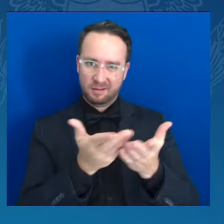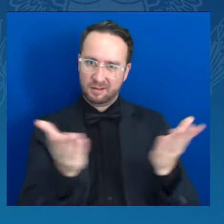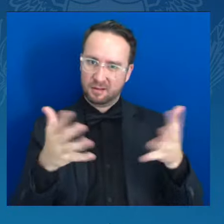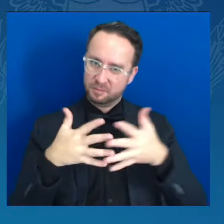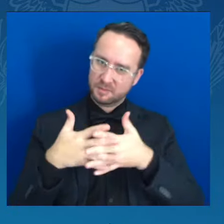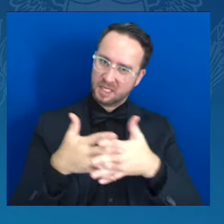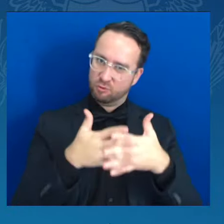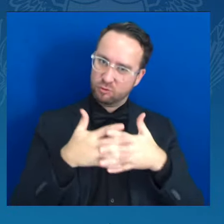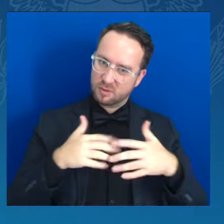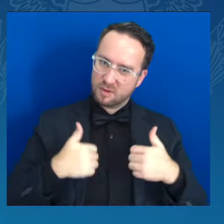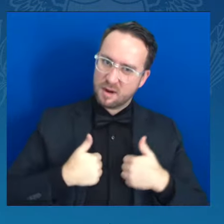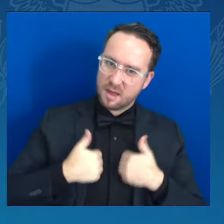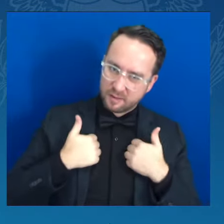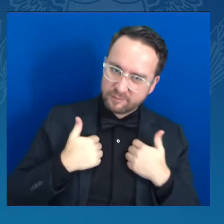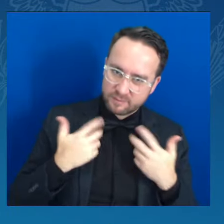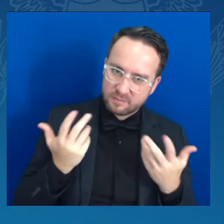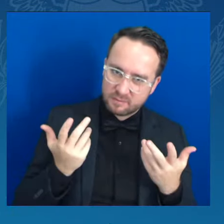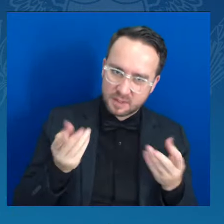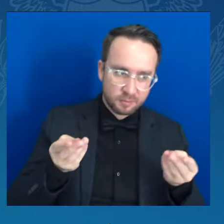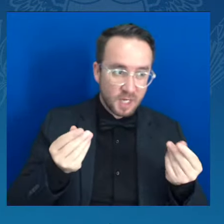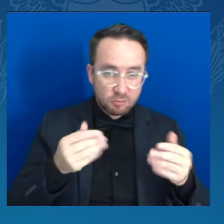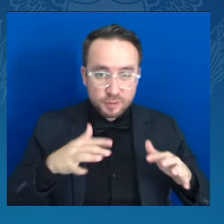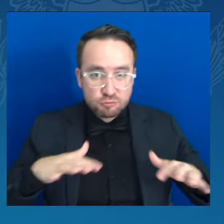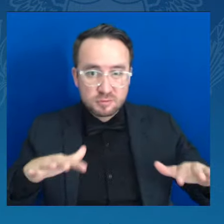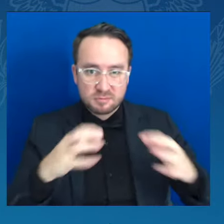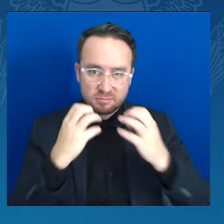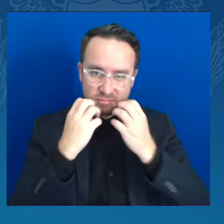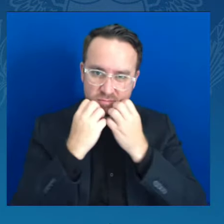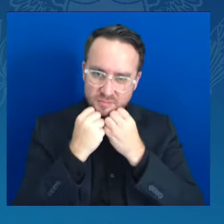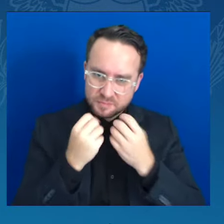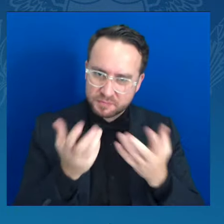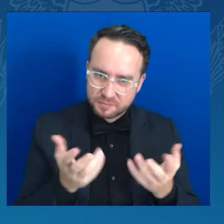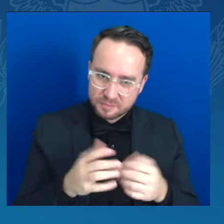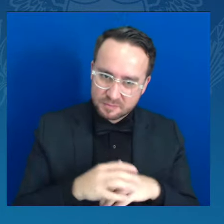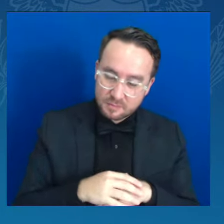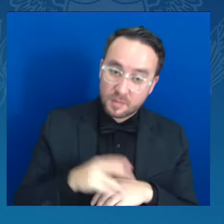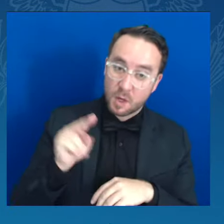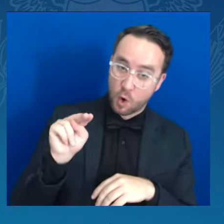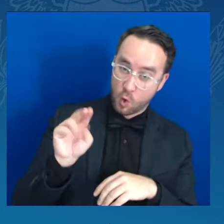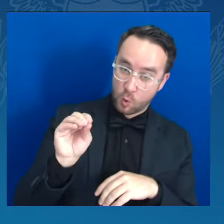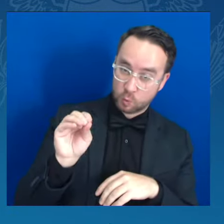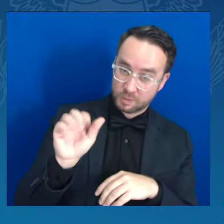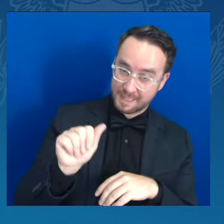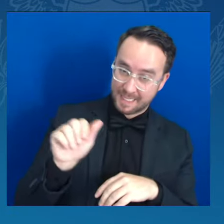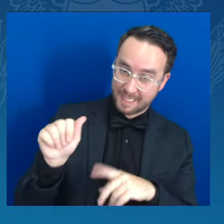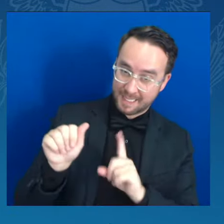and thanks to our interagency partners efforts, we're providing satellite derived data